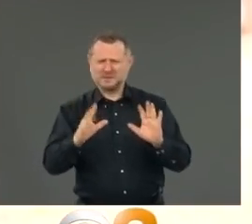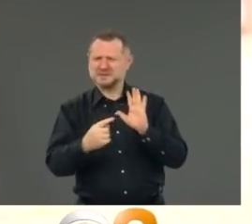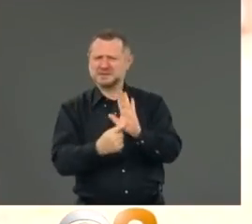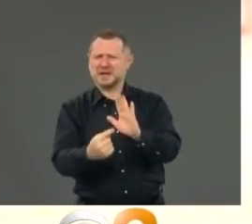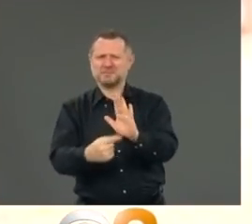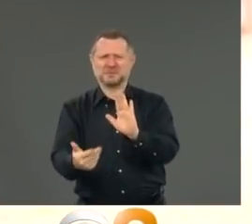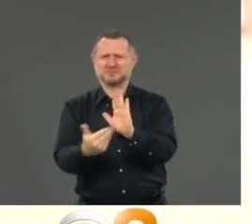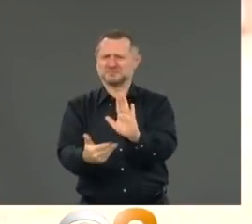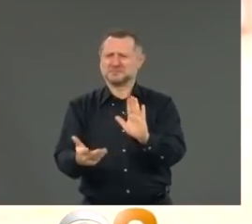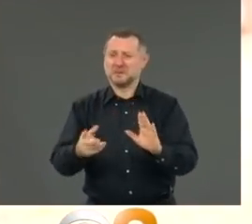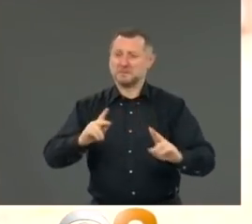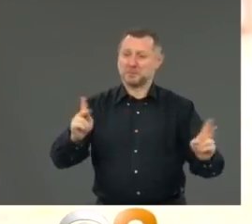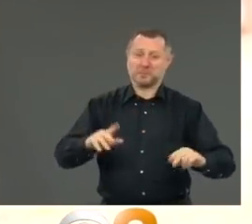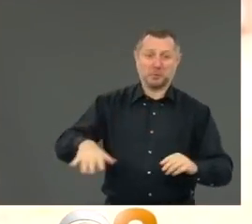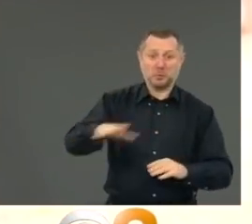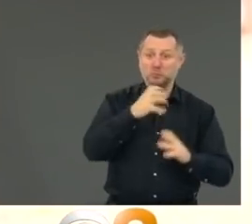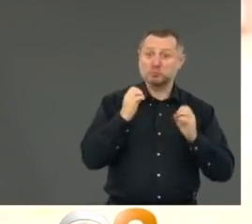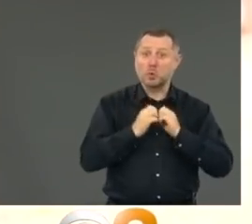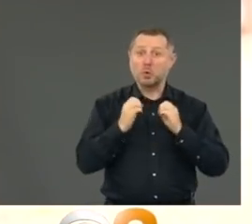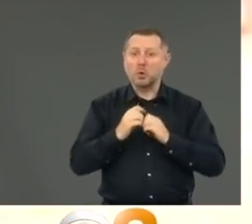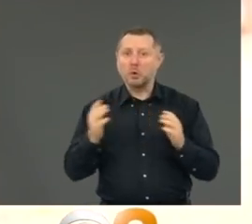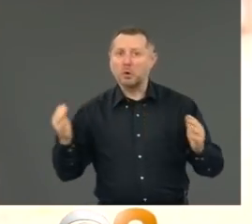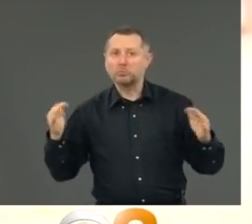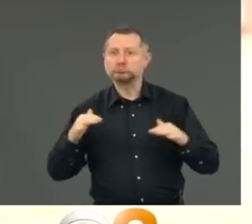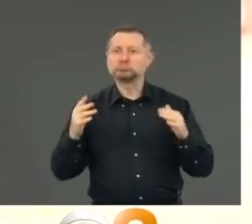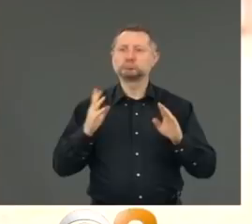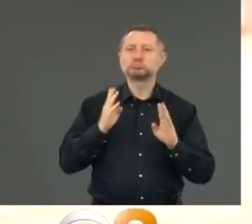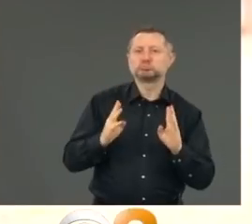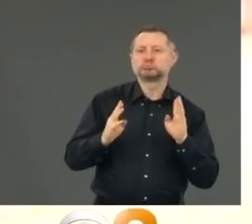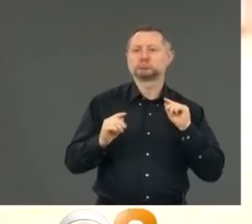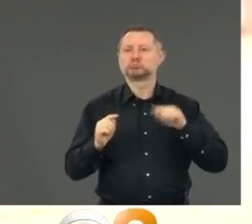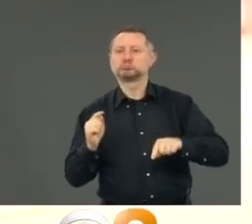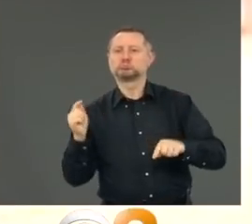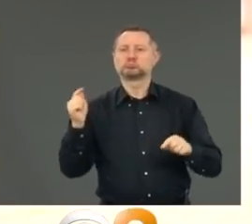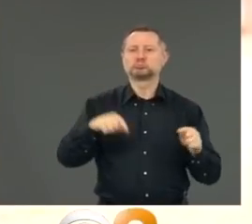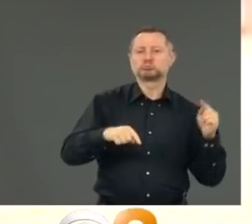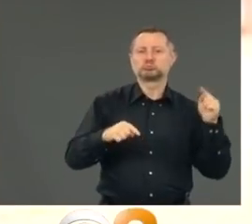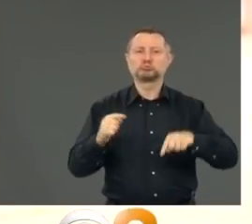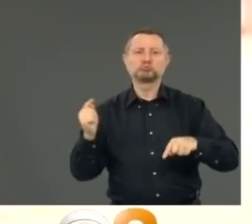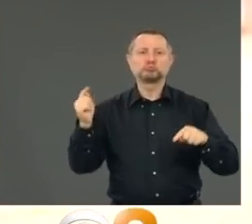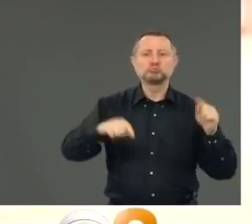WITHOUT NECESSARILY INCREASING VIRAL SPREAD. OKAY? THIS IS A